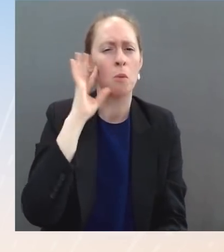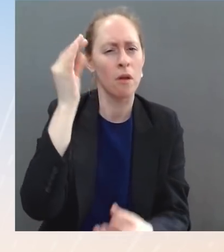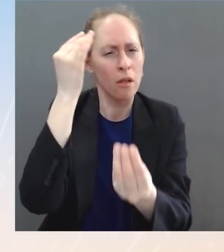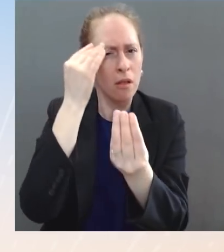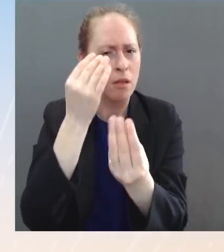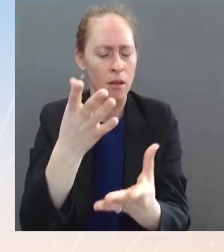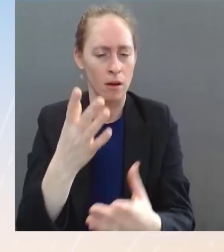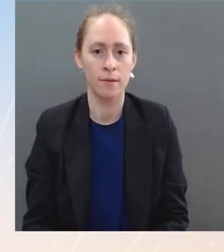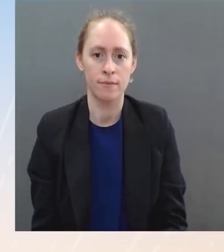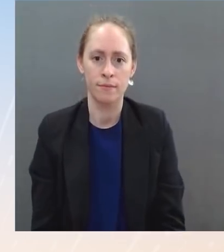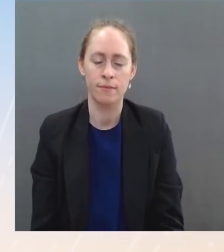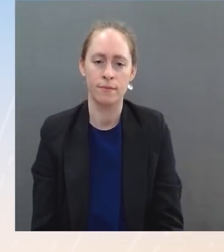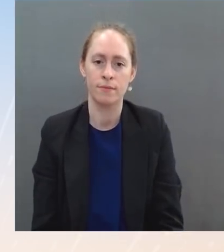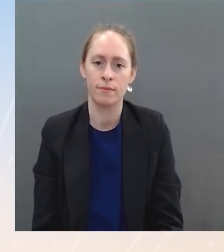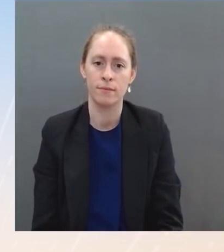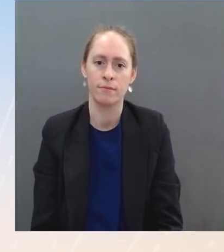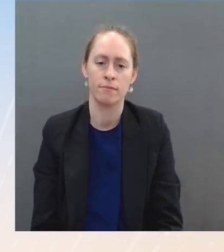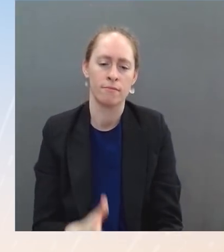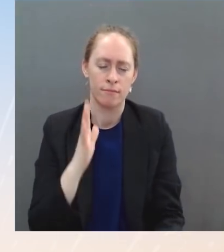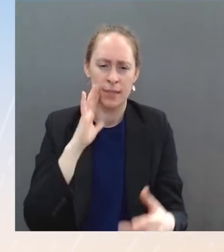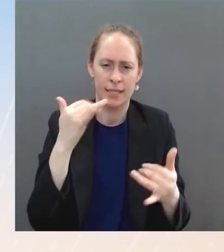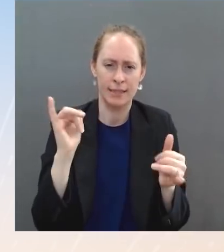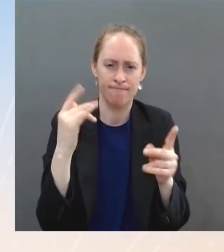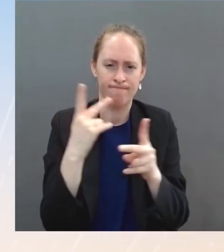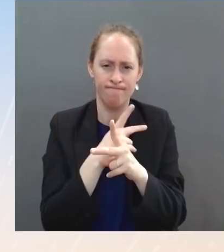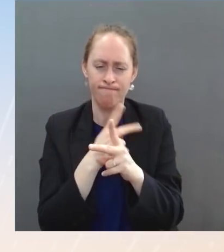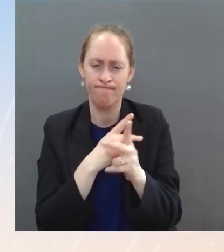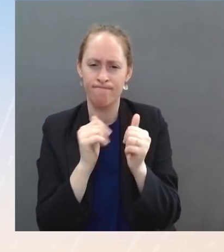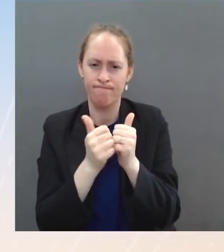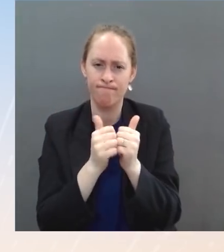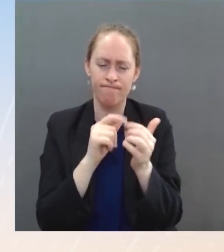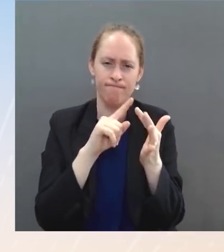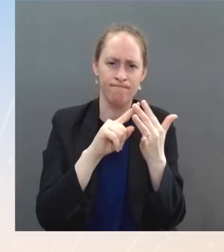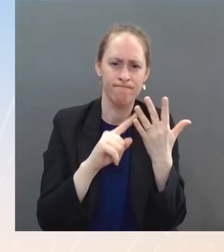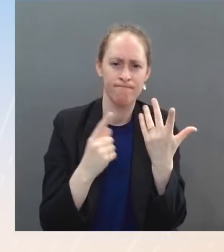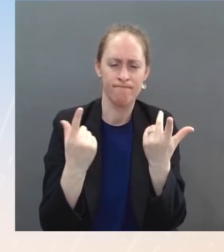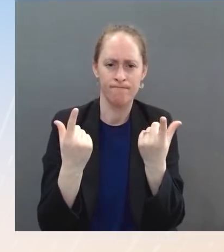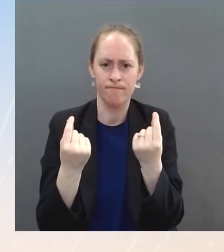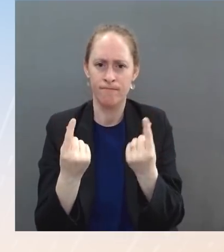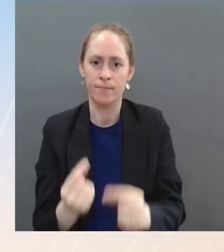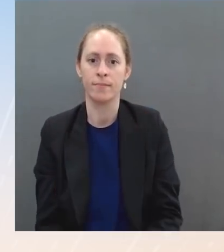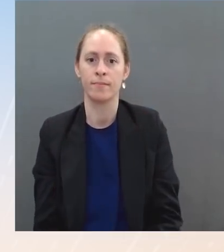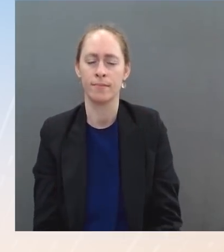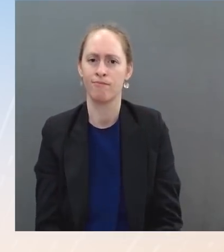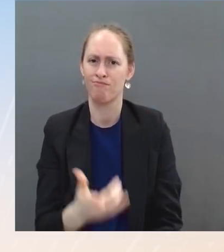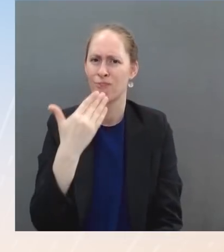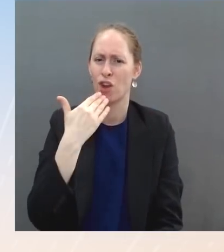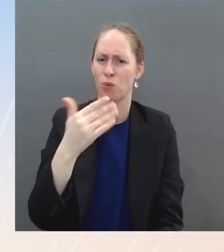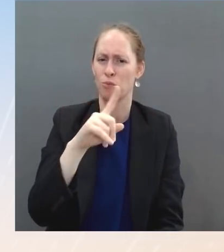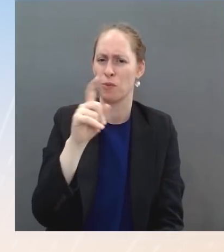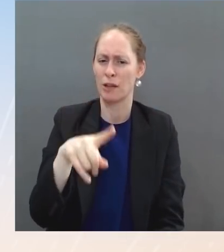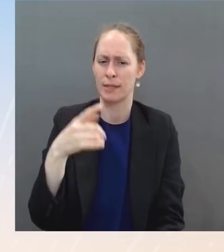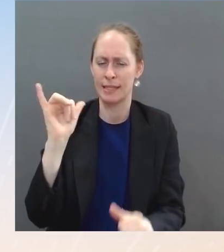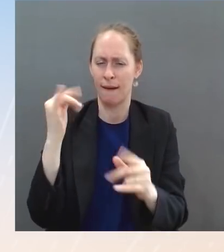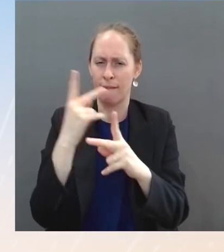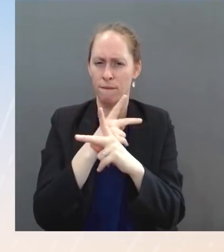and what the models will be -- all very good questions. And we're just working through the final pieces of the policy process at this point in time.